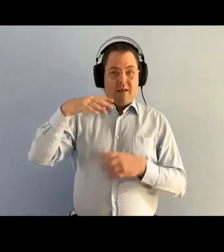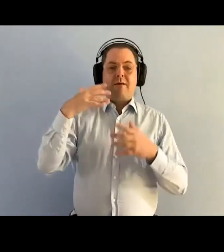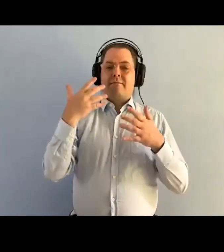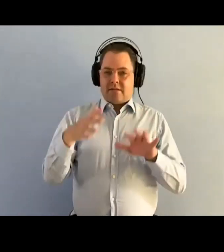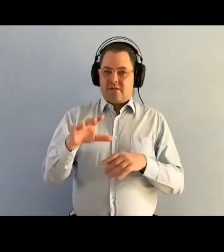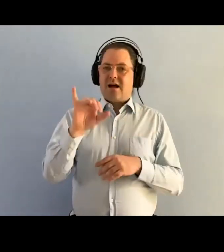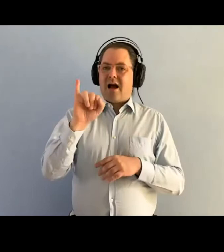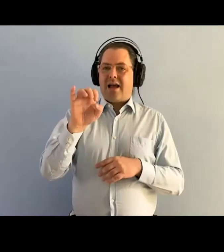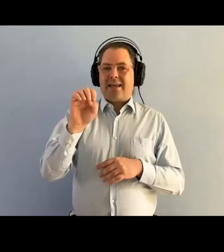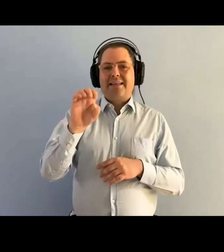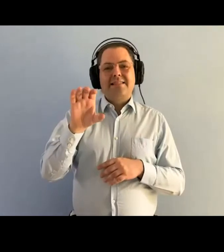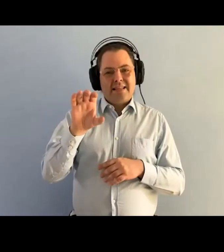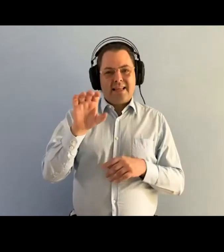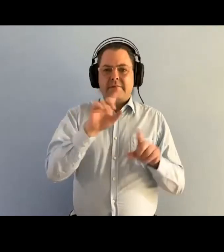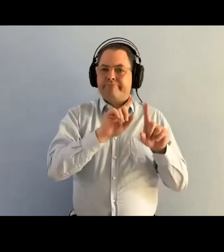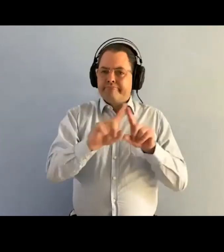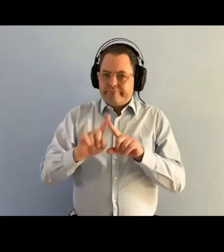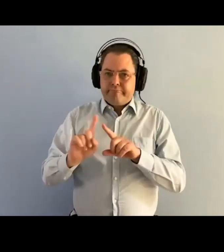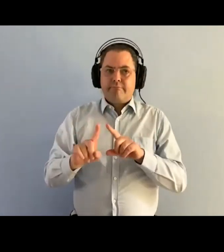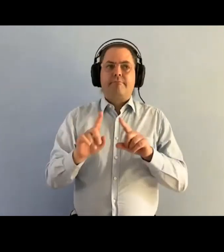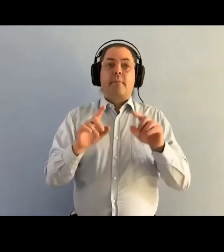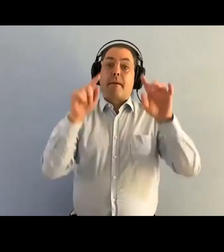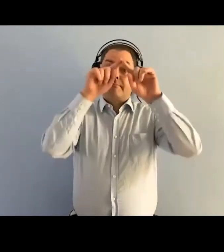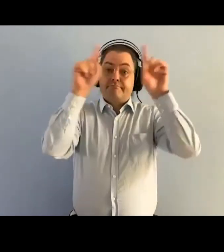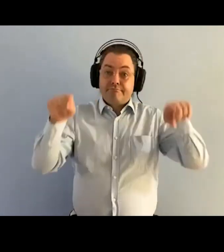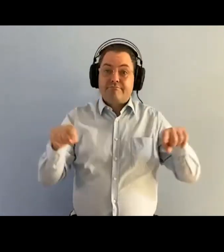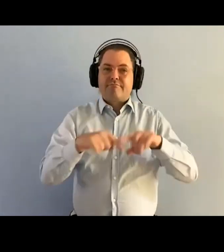were benefited from this initiative. International level also we have